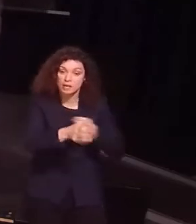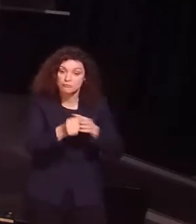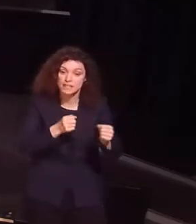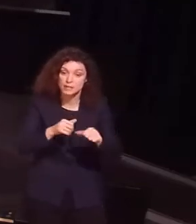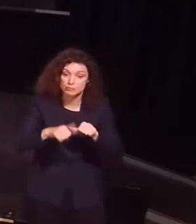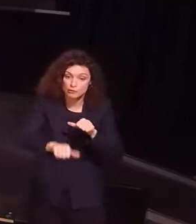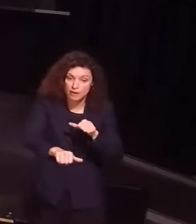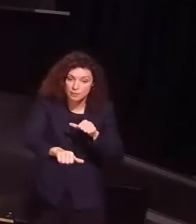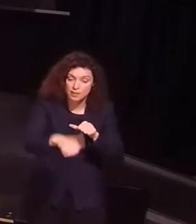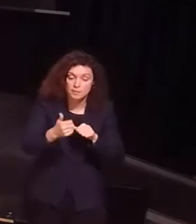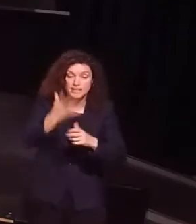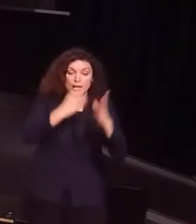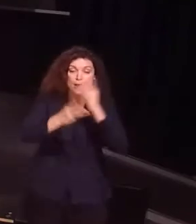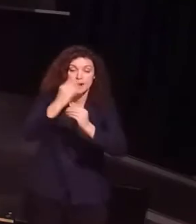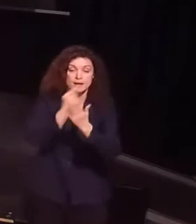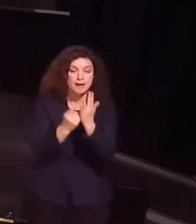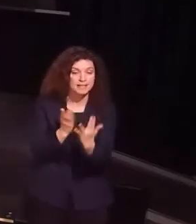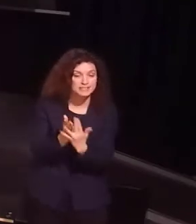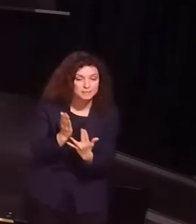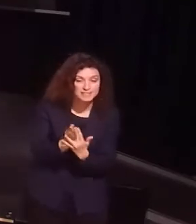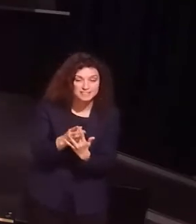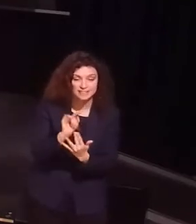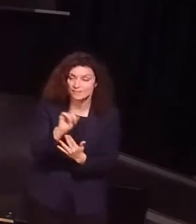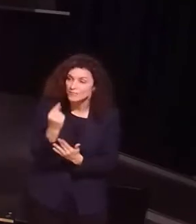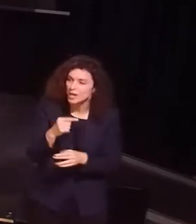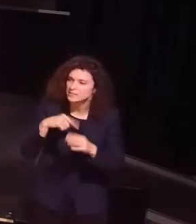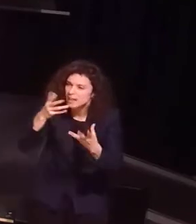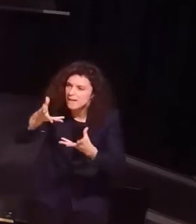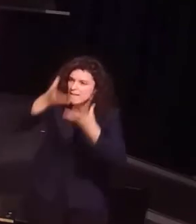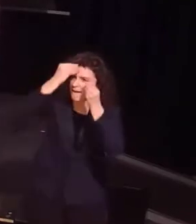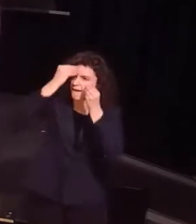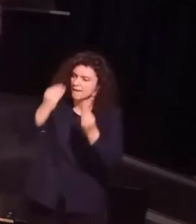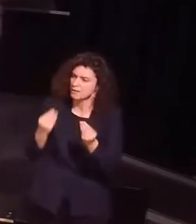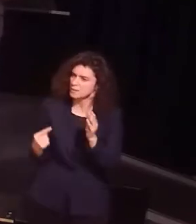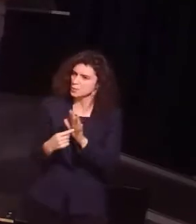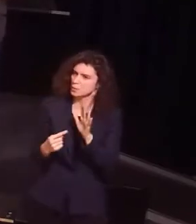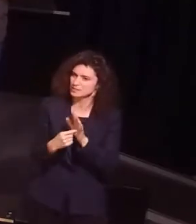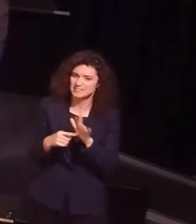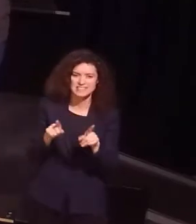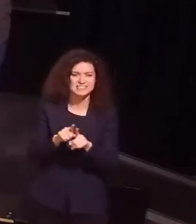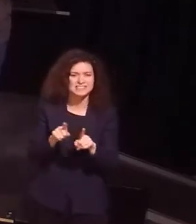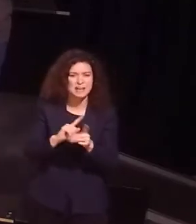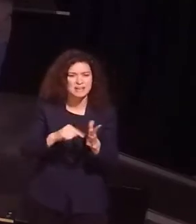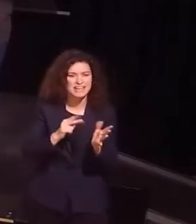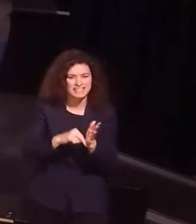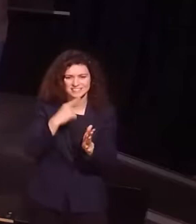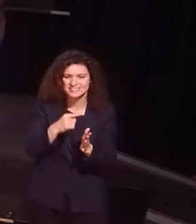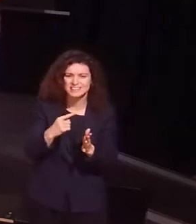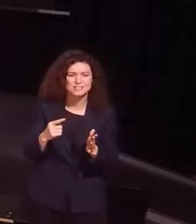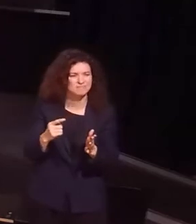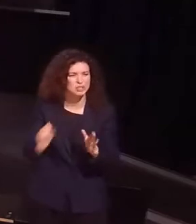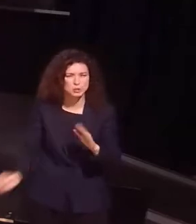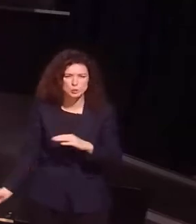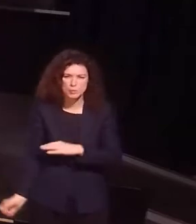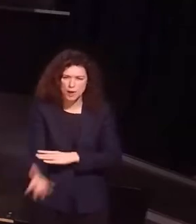when they first kind of realise that it's a thing... Kind of like Ian mentioned with our Super Bowl commercial when people first hear about it, they get excited.